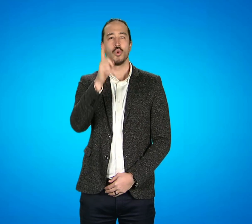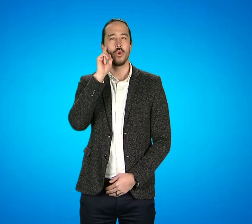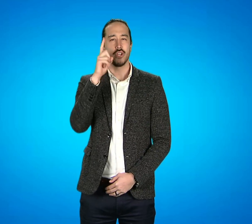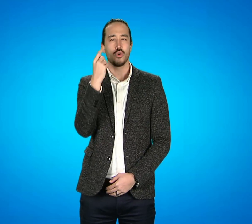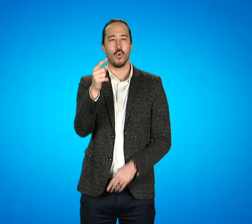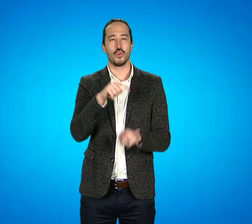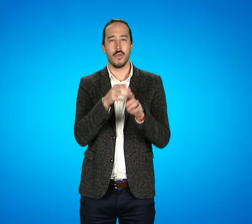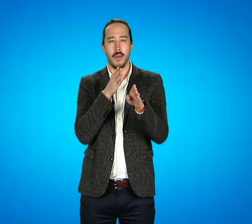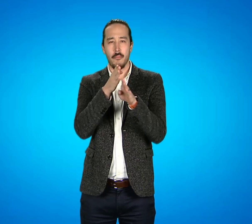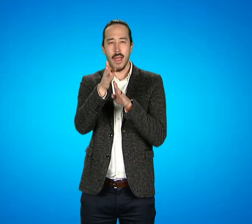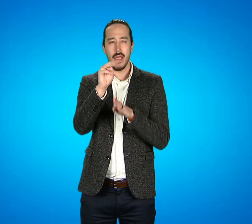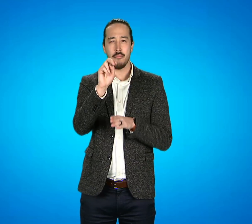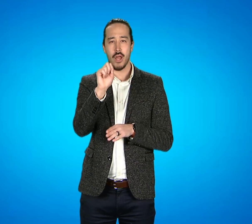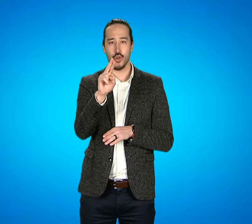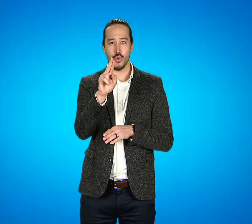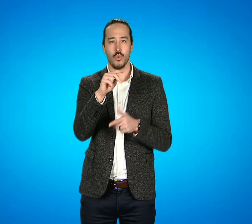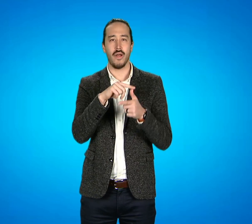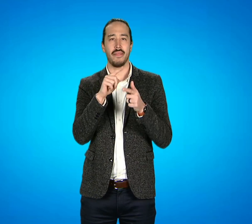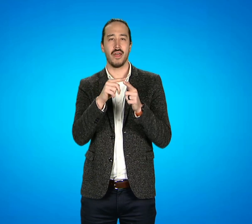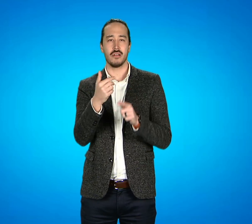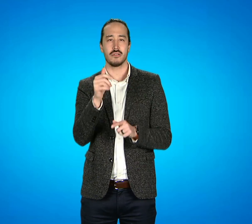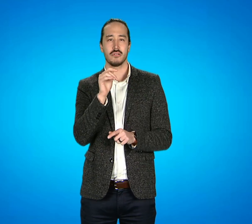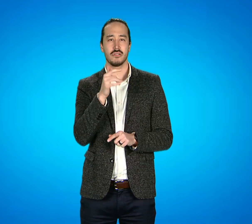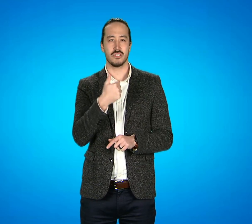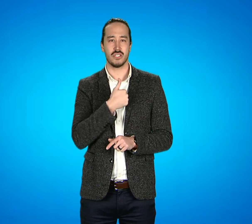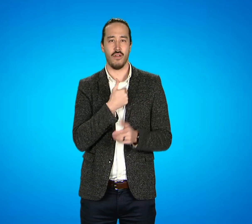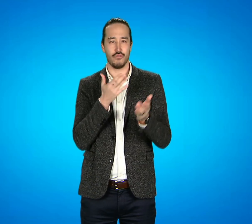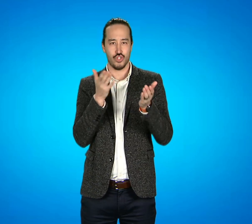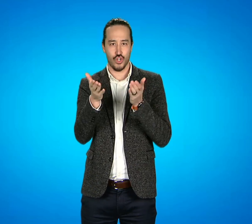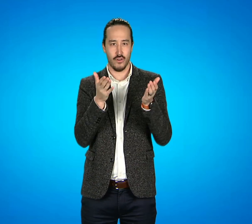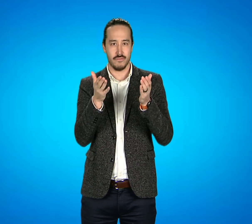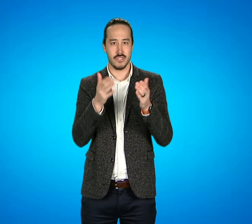You would go to the Main Menu and then Self-Service.